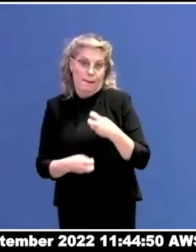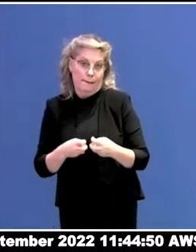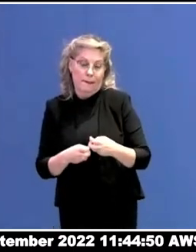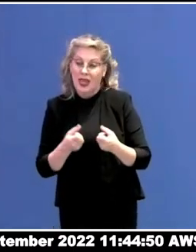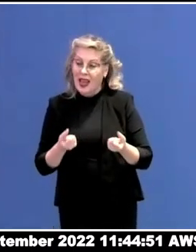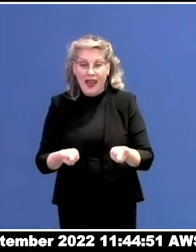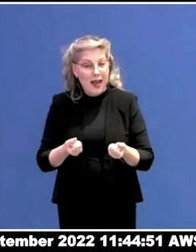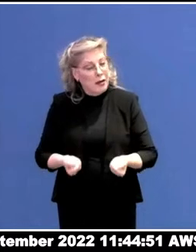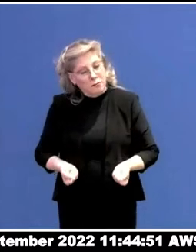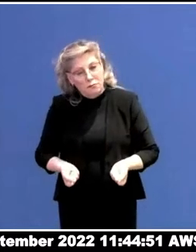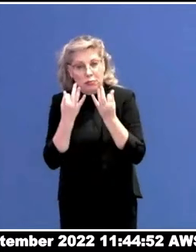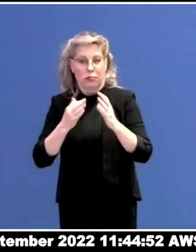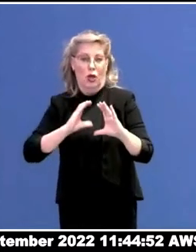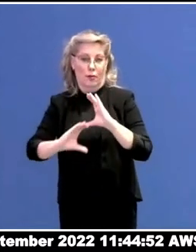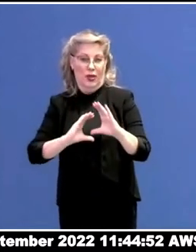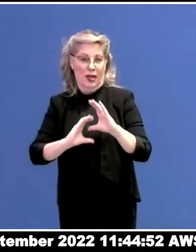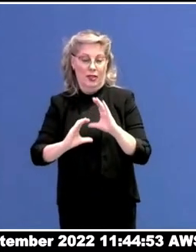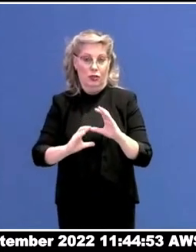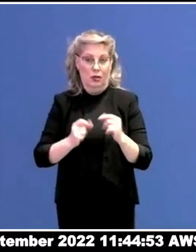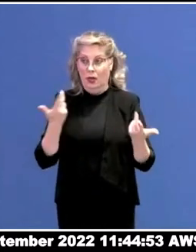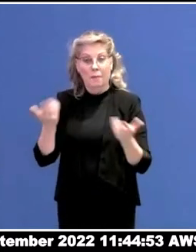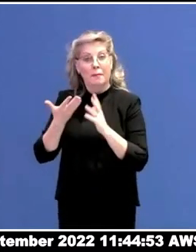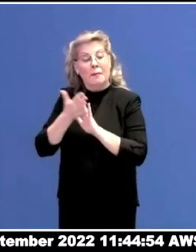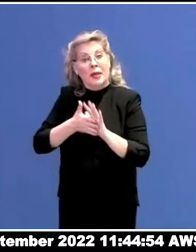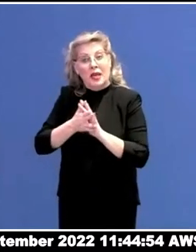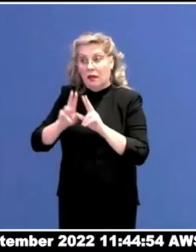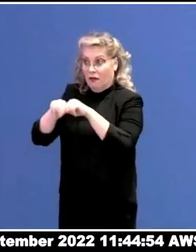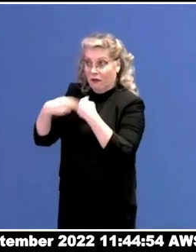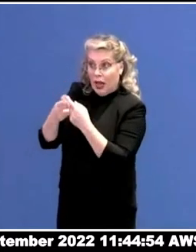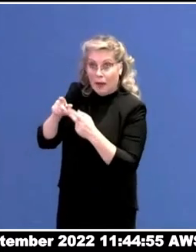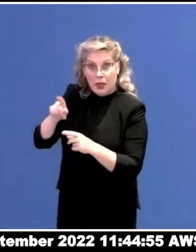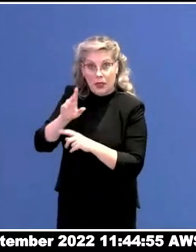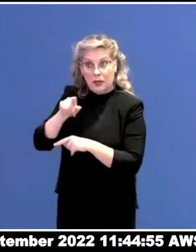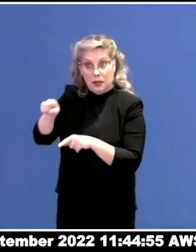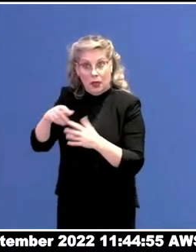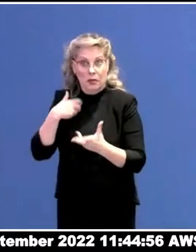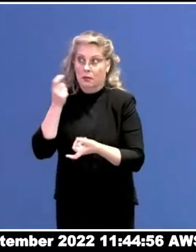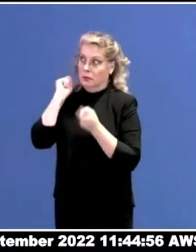families do get stressed out not knowing if someone has self-harmed, if someone had been